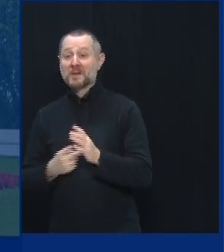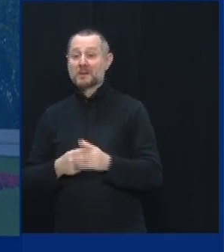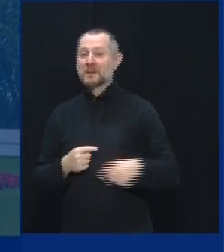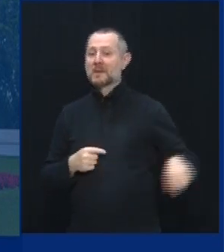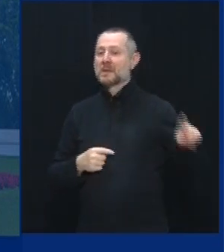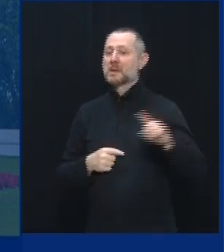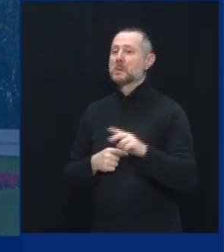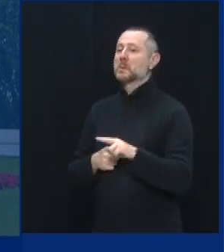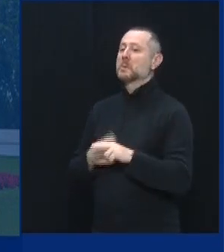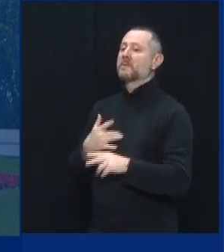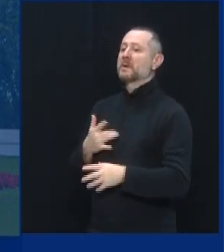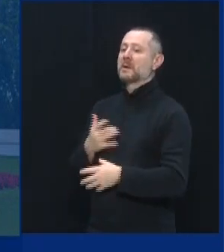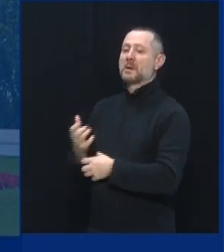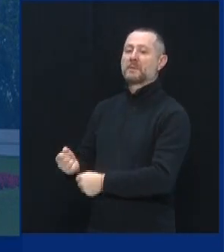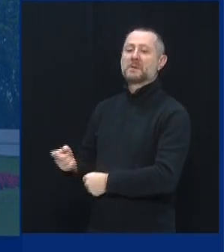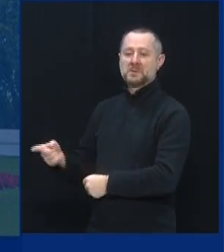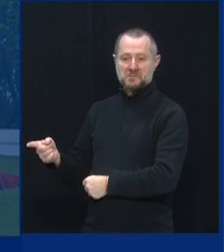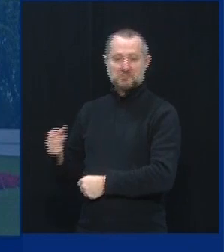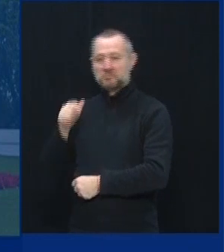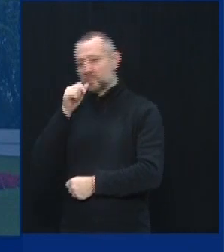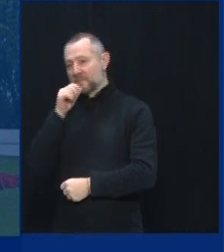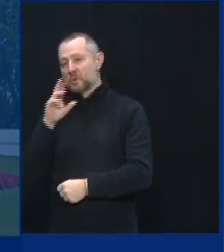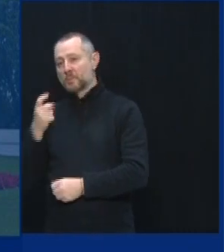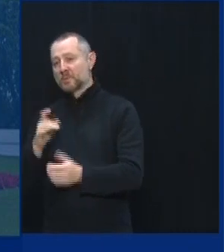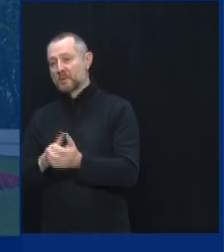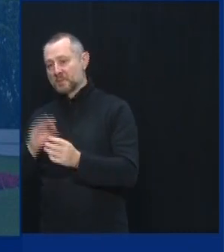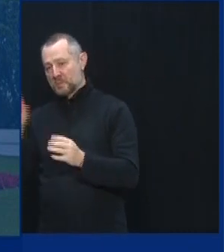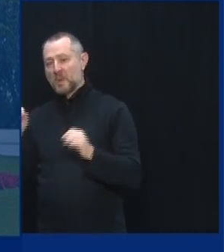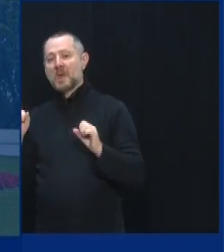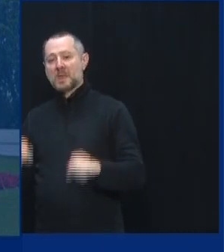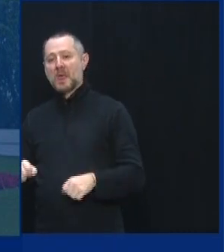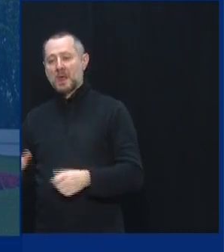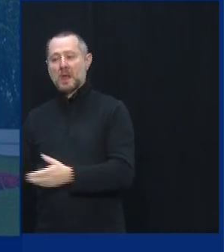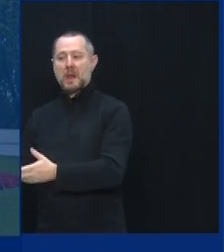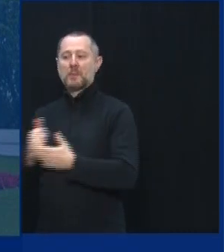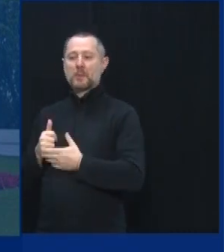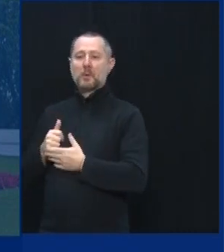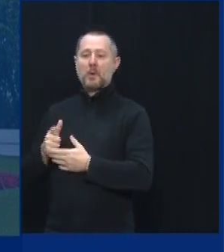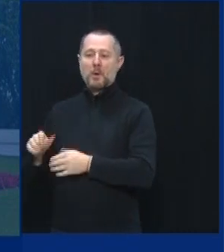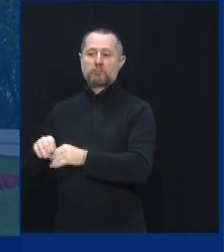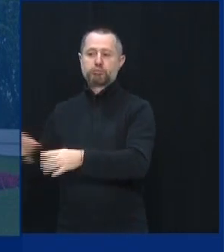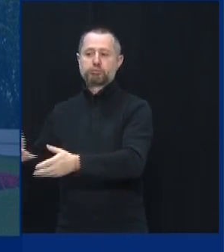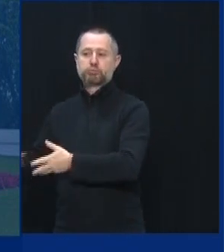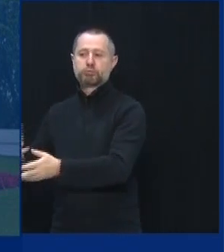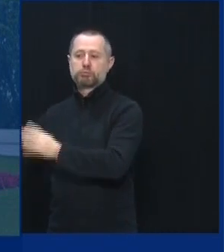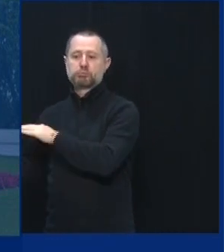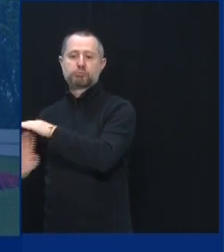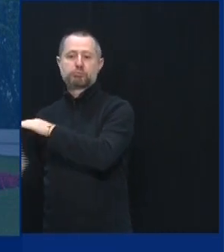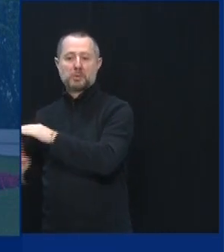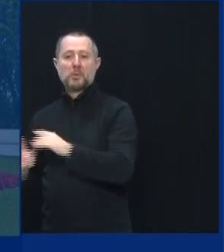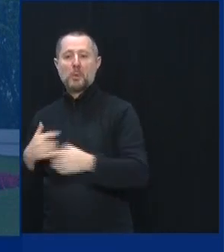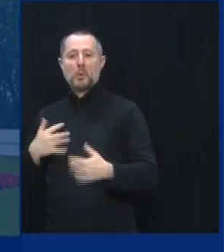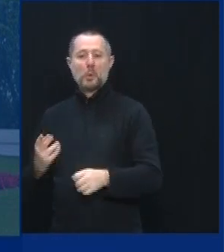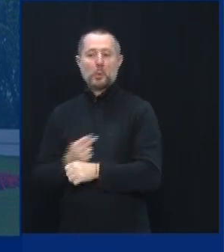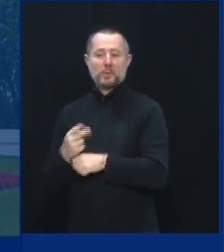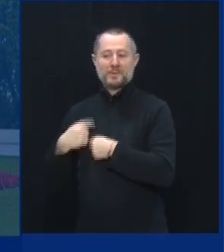AND LARGE PERCENTAGE OF THEM GET THEM THROUGH PHARMACIES, SO THERE'S A BELIEF THAT THE PRIVATE PHARMACIES CAN BE A